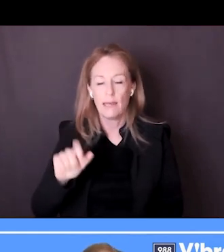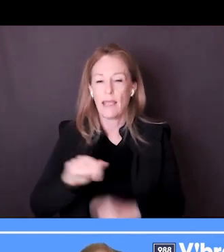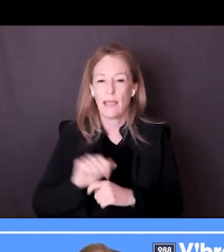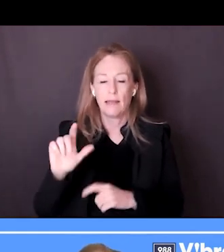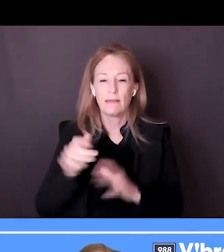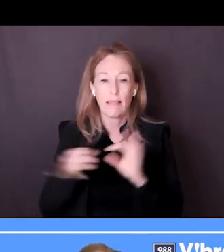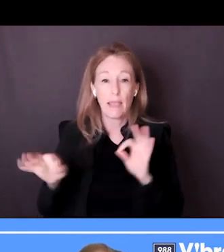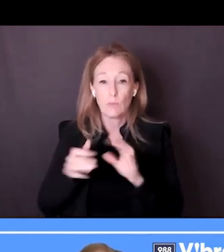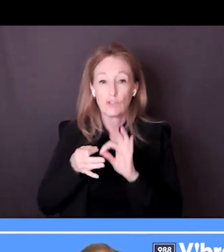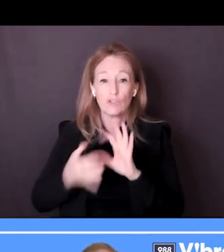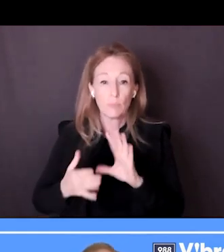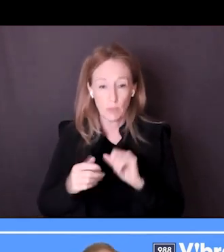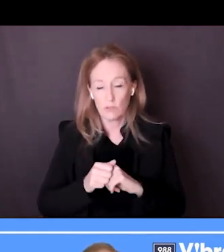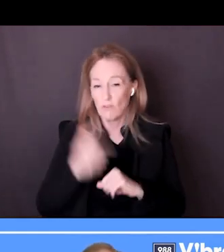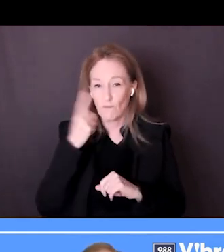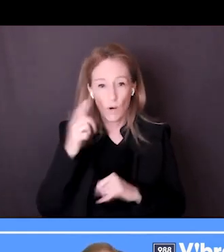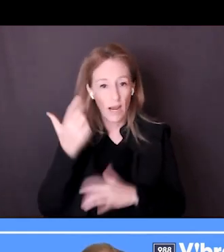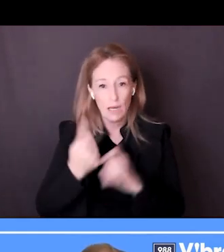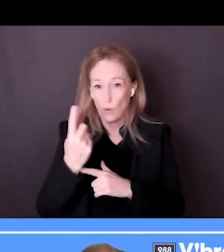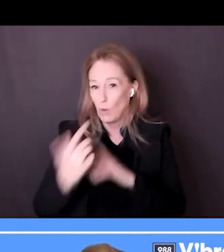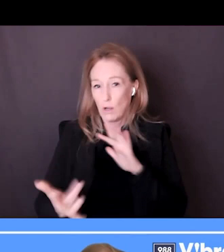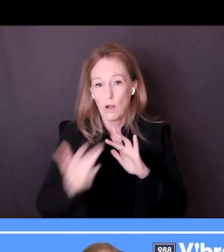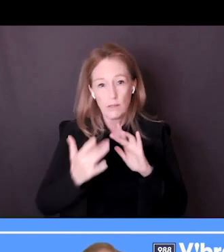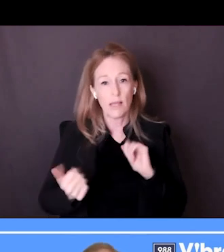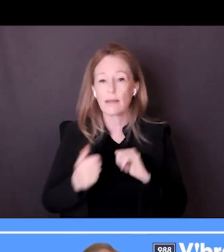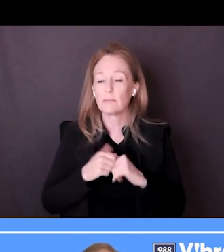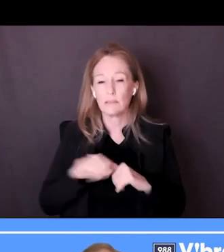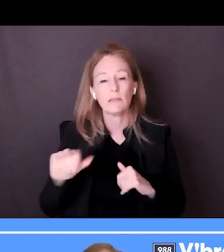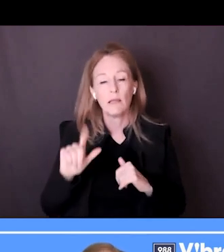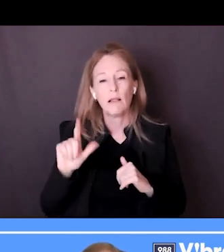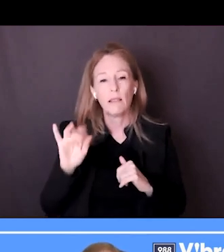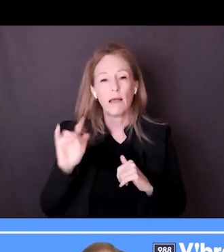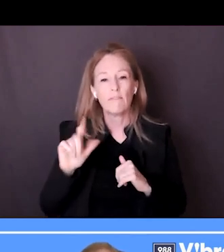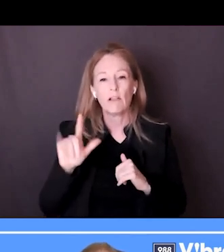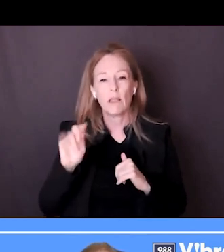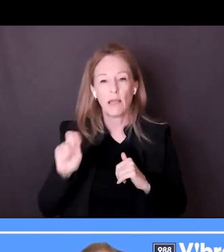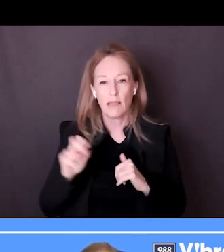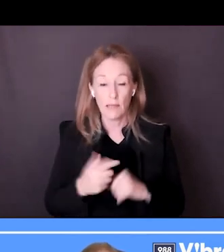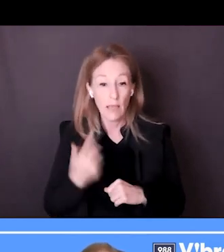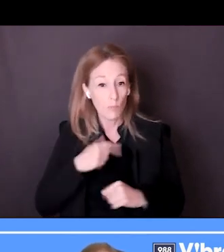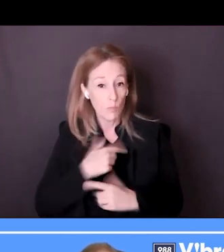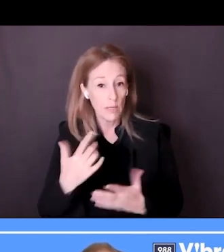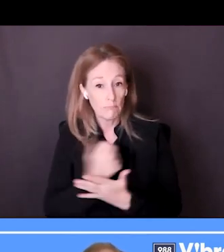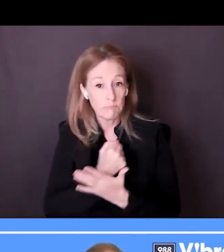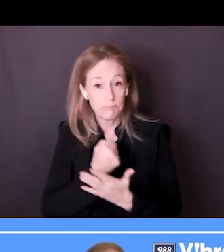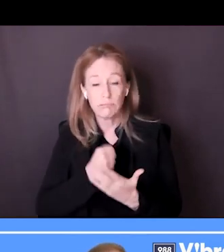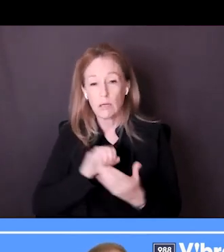CONTACTS THE LIFELINE AND WE GET INFORMATION ABOUT THE USAGE OF